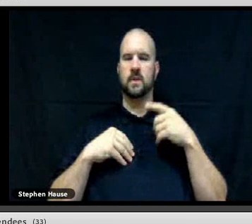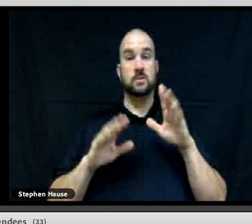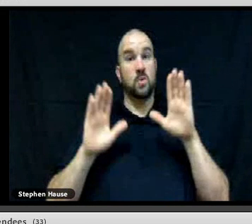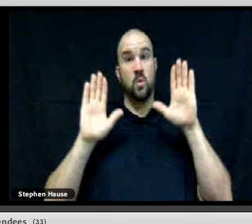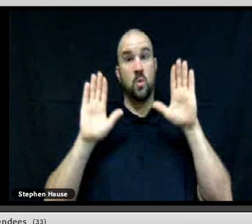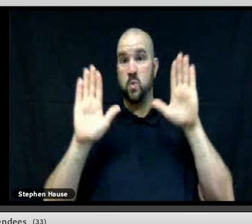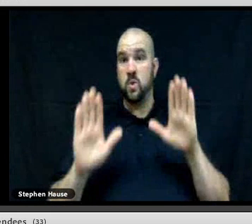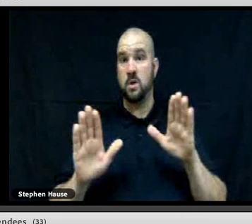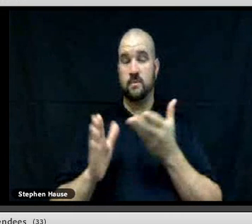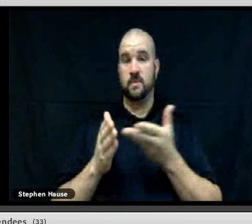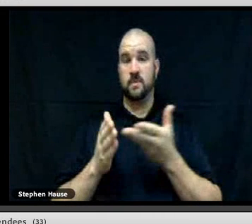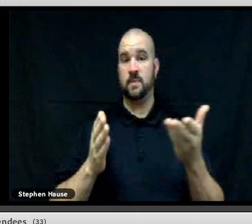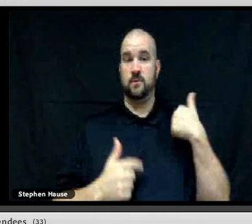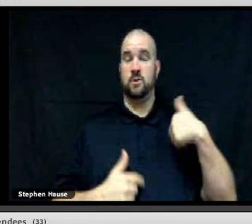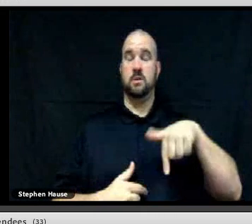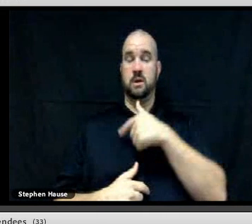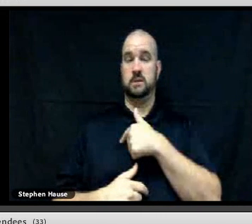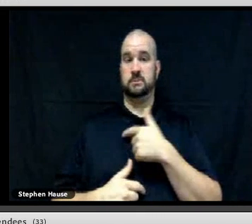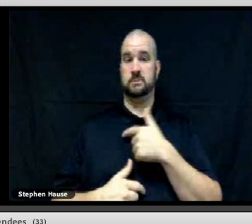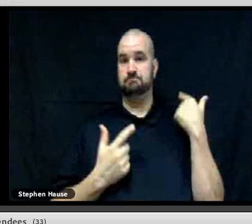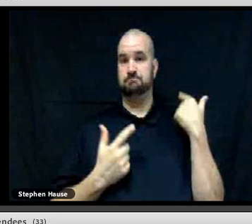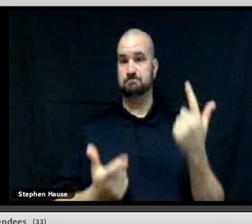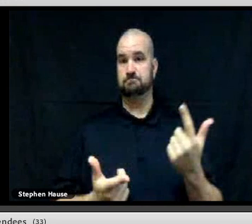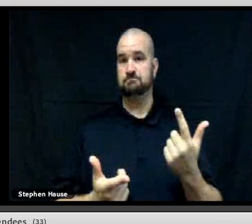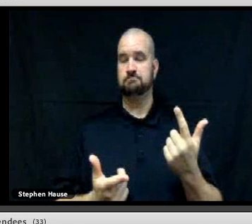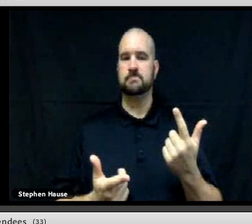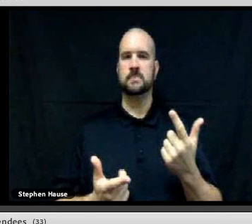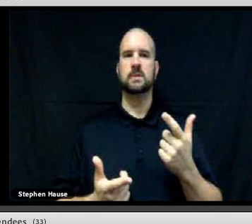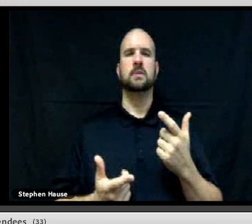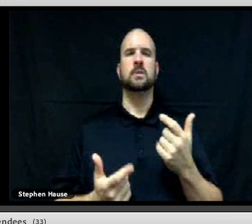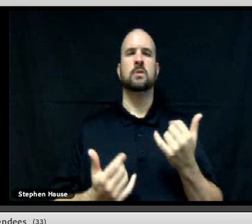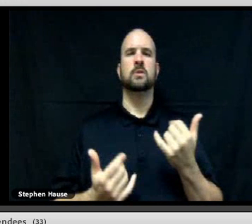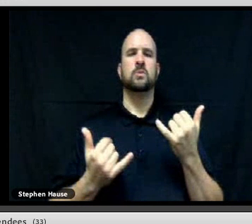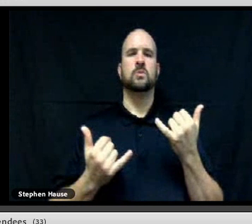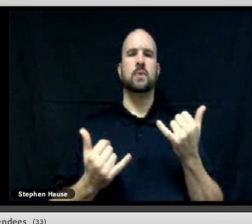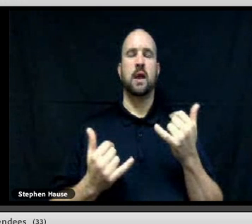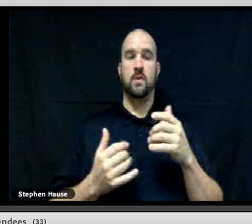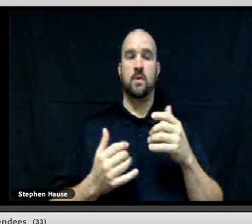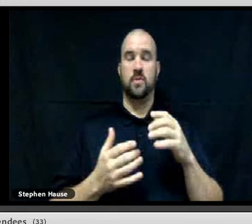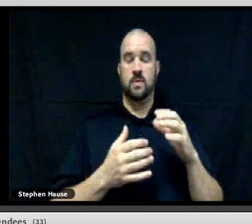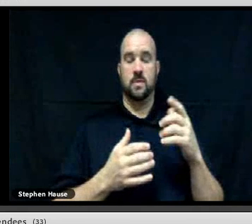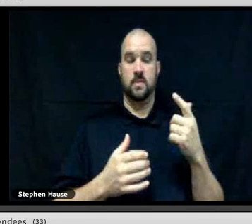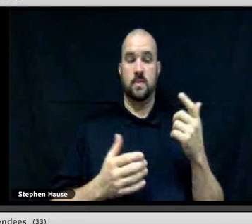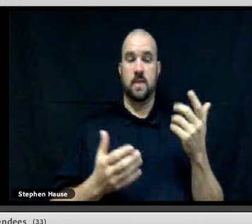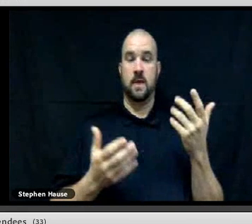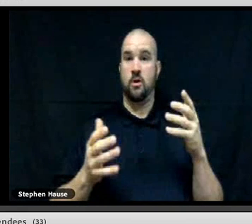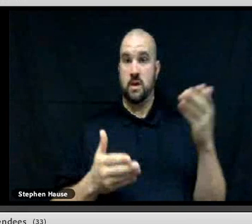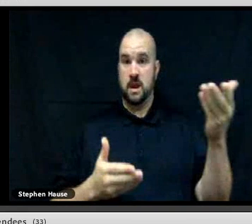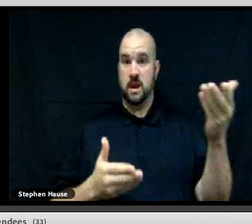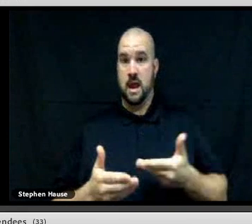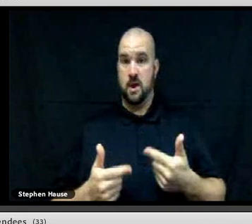Um, FSU was able to hire me, the network coordinator, uh, which was a great help.